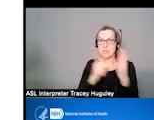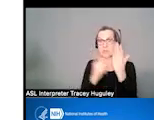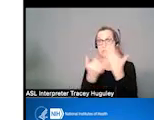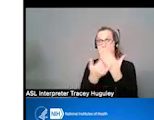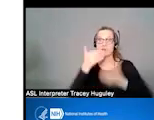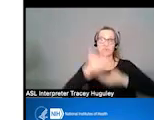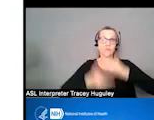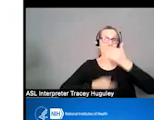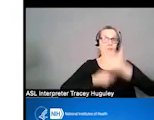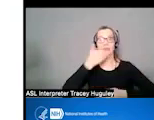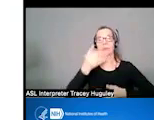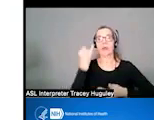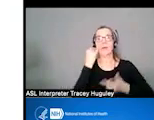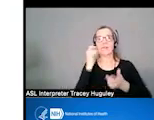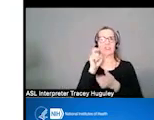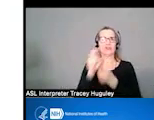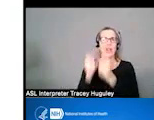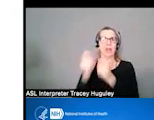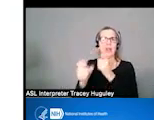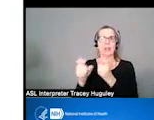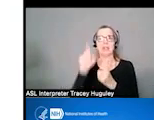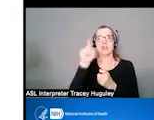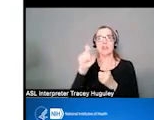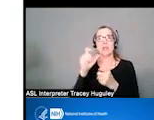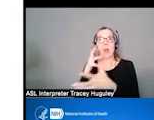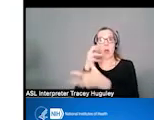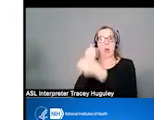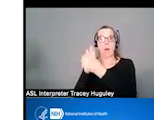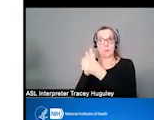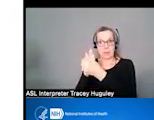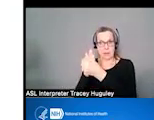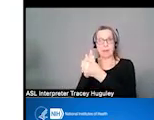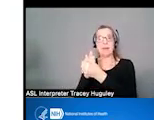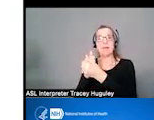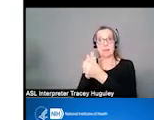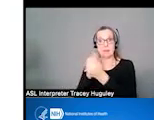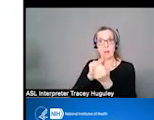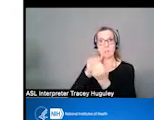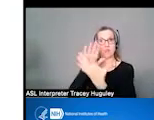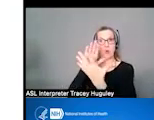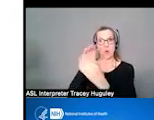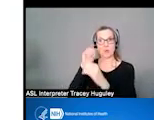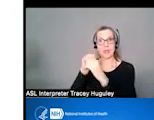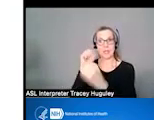if things change and you need to update the approaches that are listed in your approved DMS Plan,